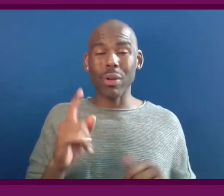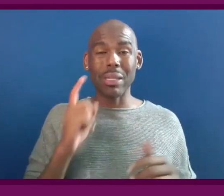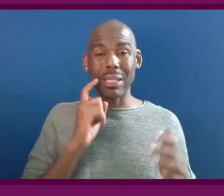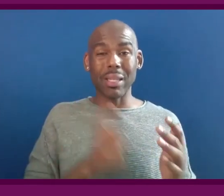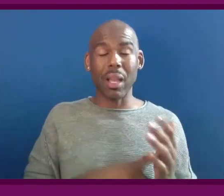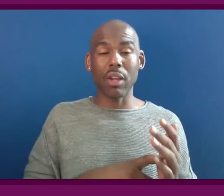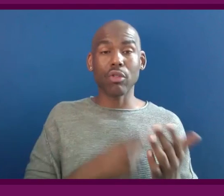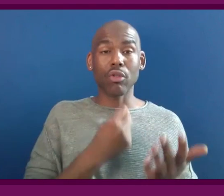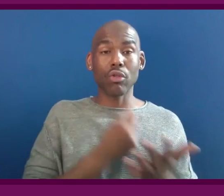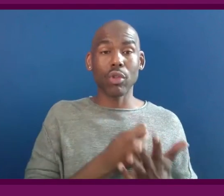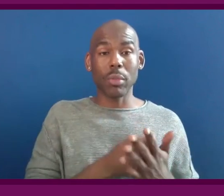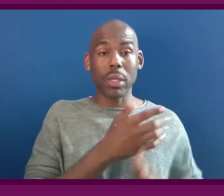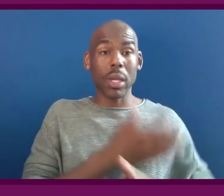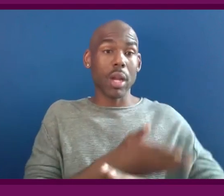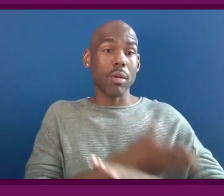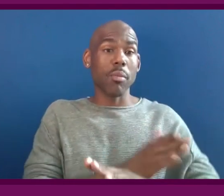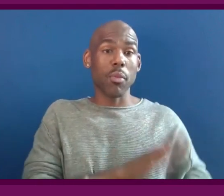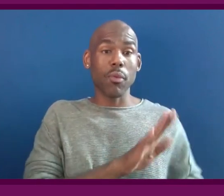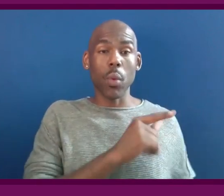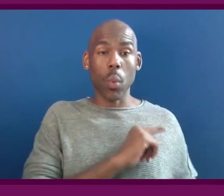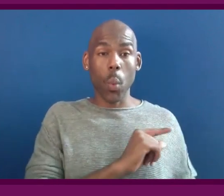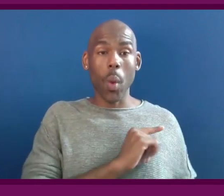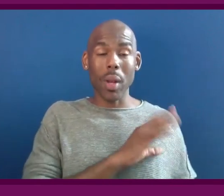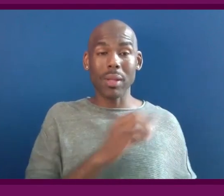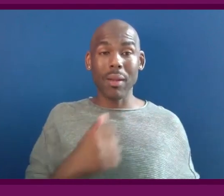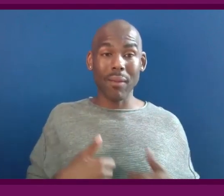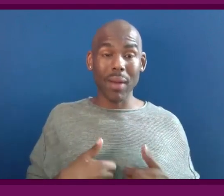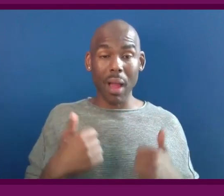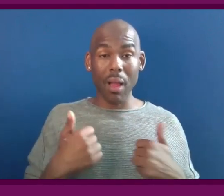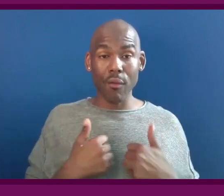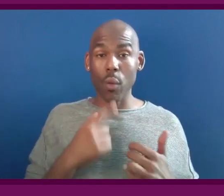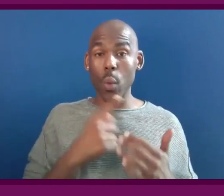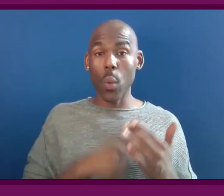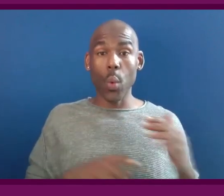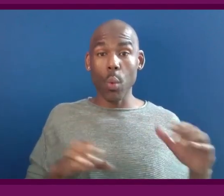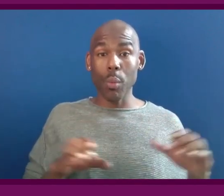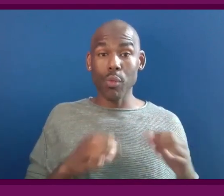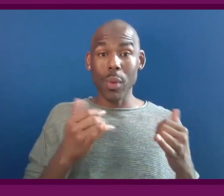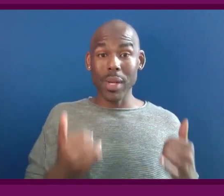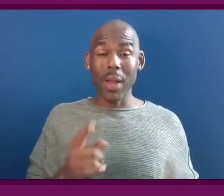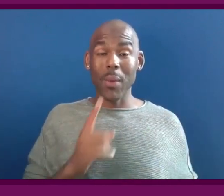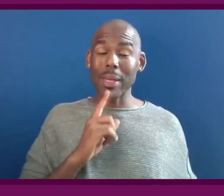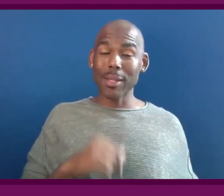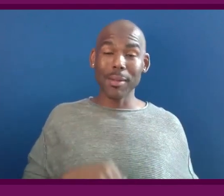treatment can greatly improve one's quality of life. So what we're doing right now is Pride.